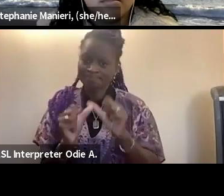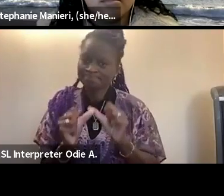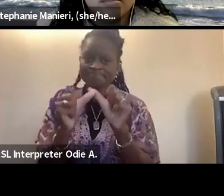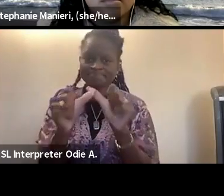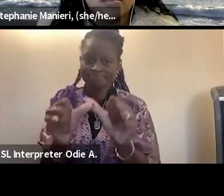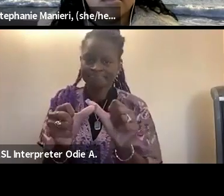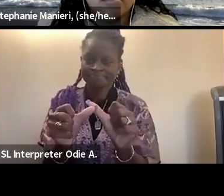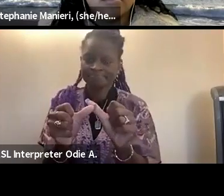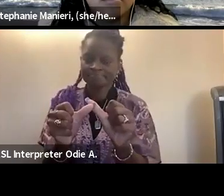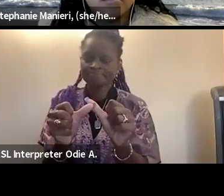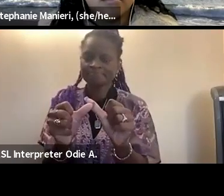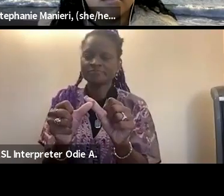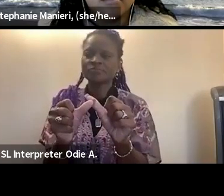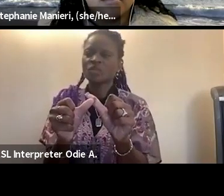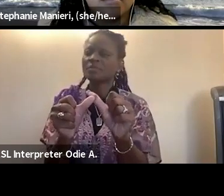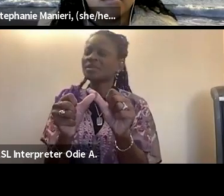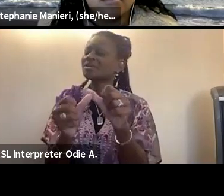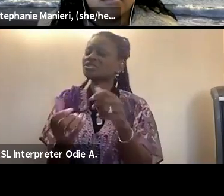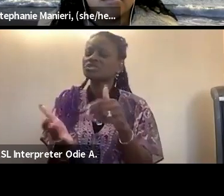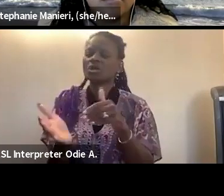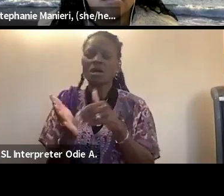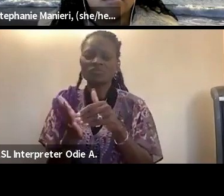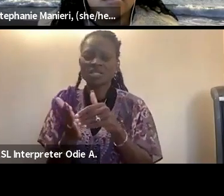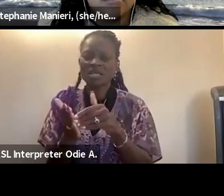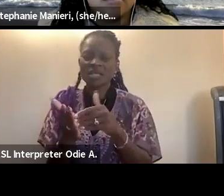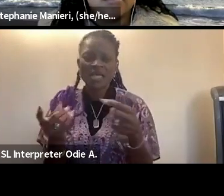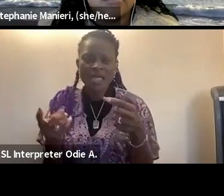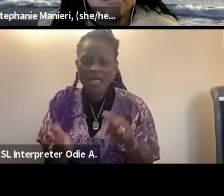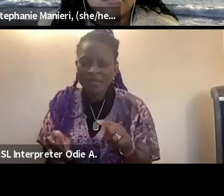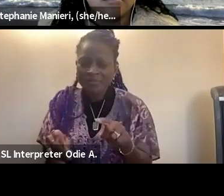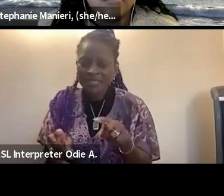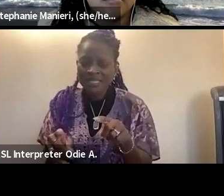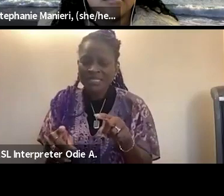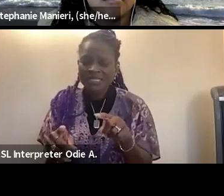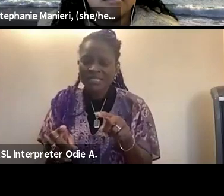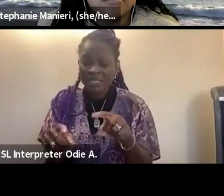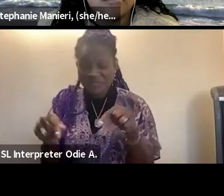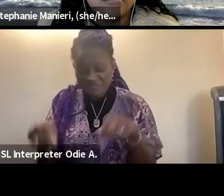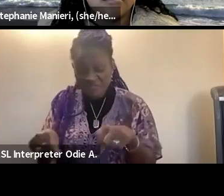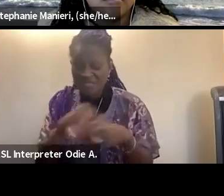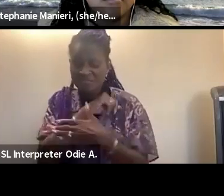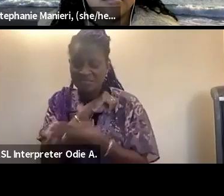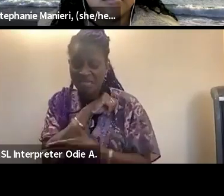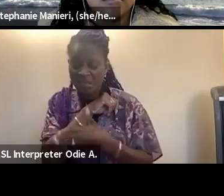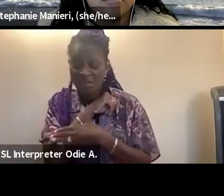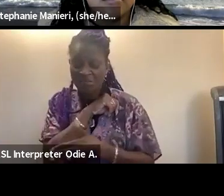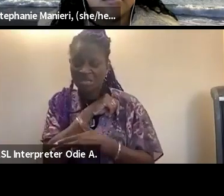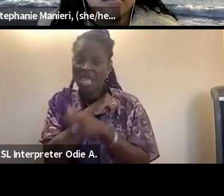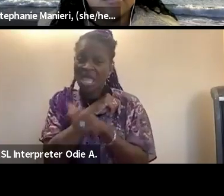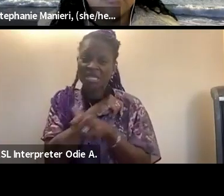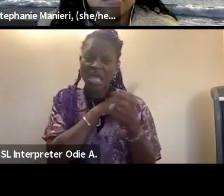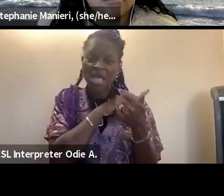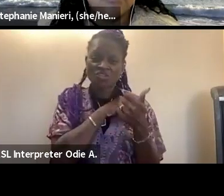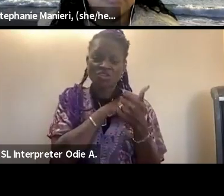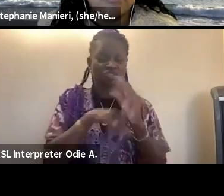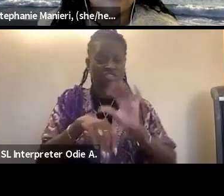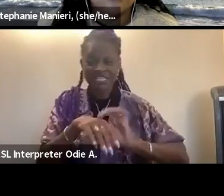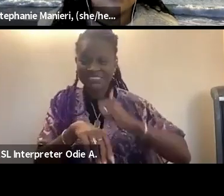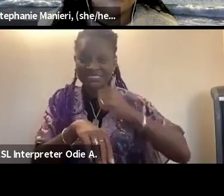far too often in many places, not only in this county, but sometimes projects or programs are started up that really come to address